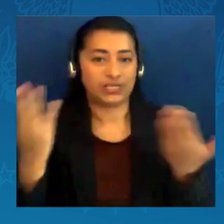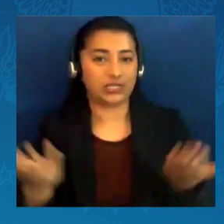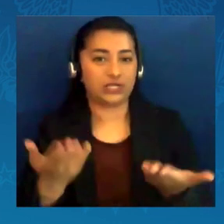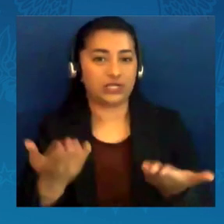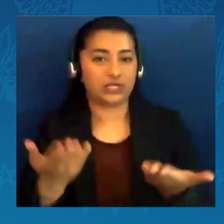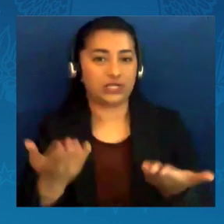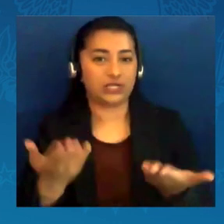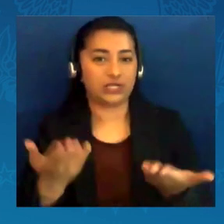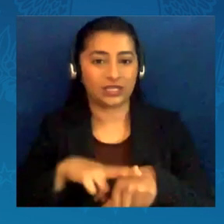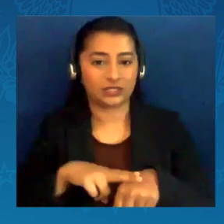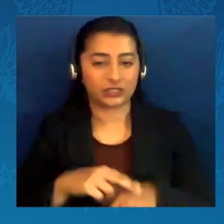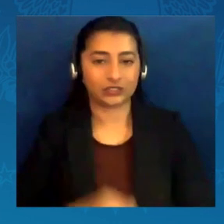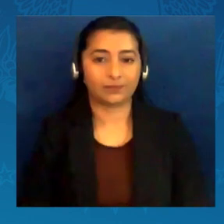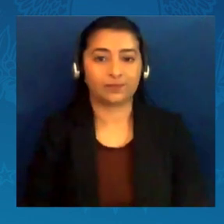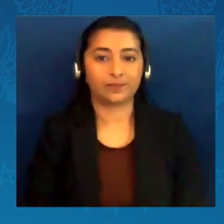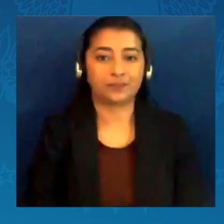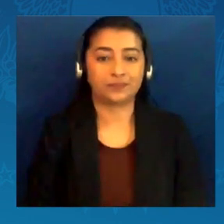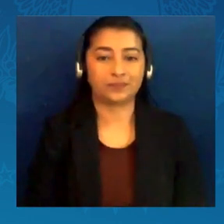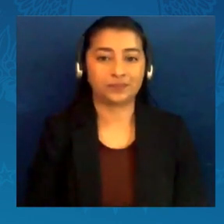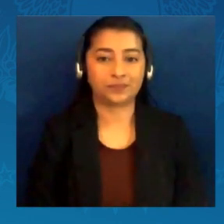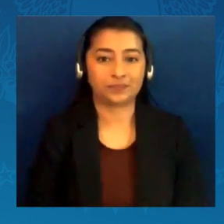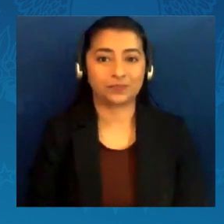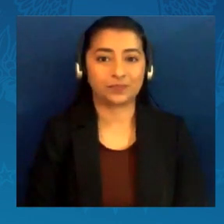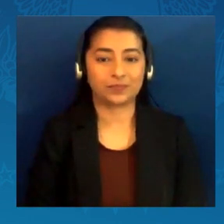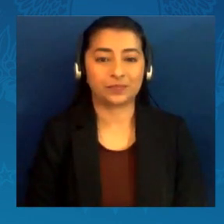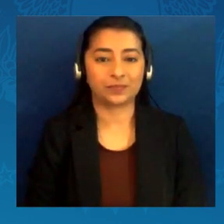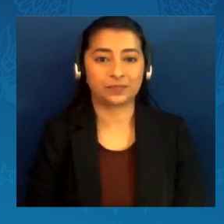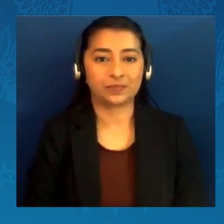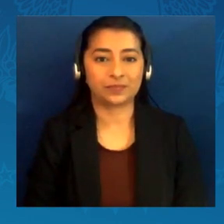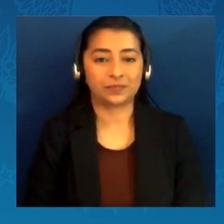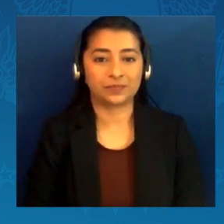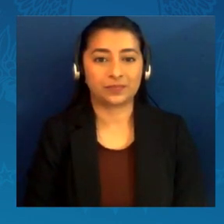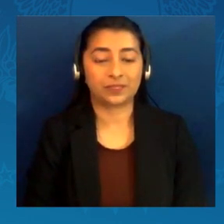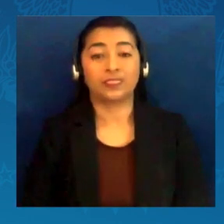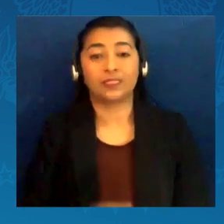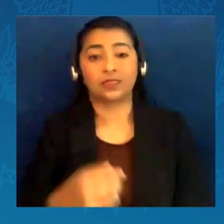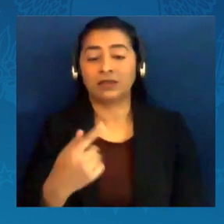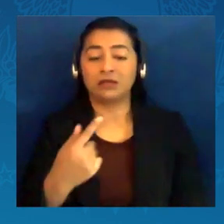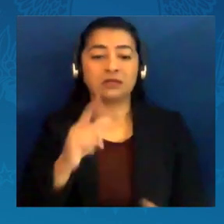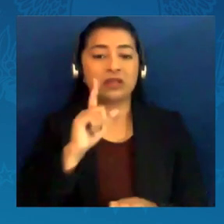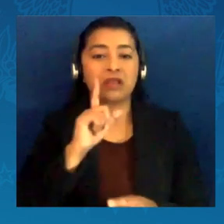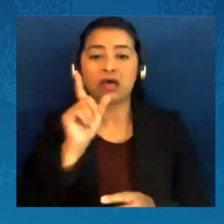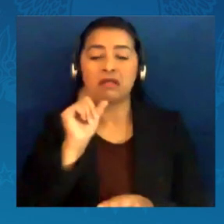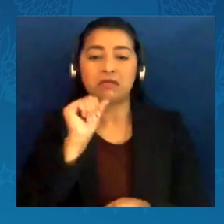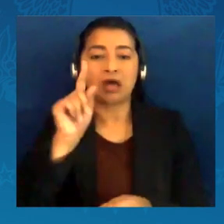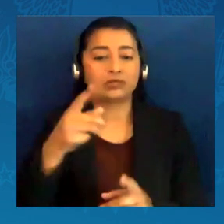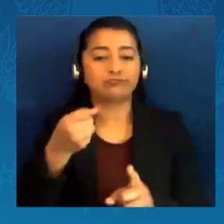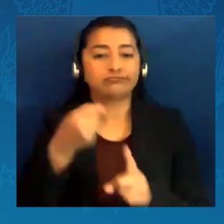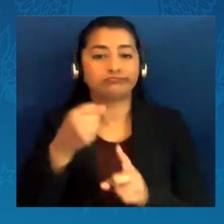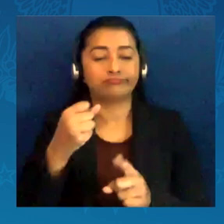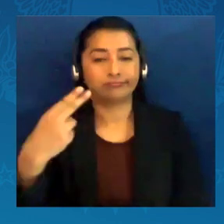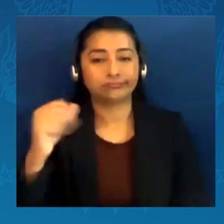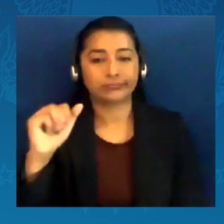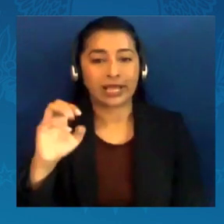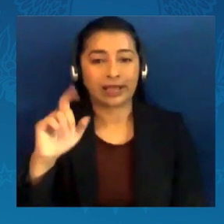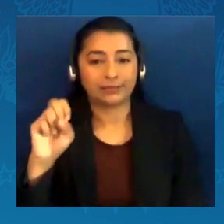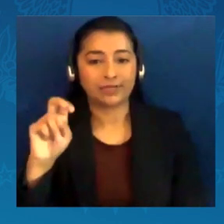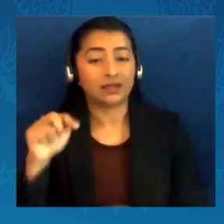but by the time that we were at Hampton. This institution supports cutting edge research and is the perfect place to highlight